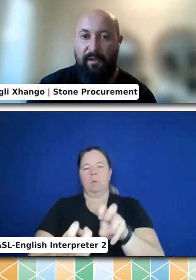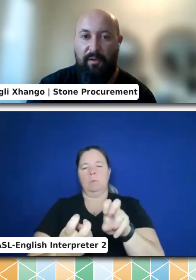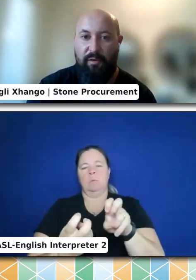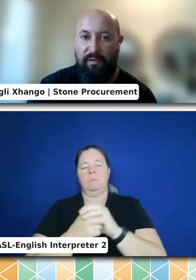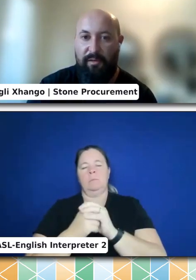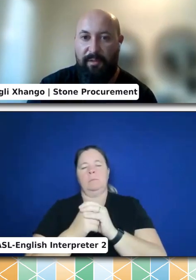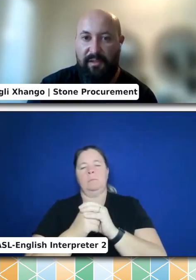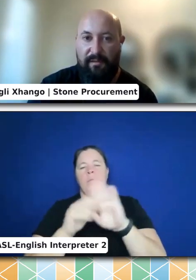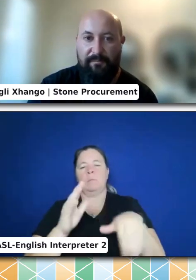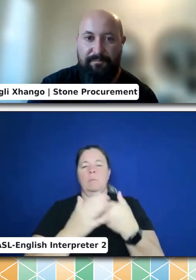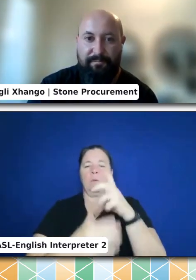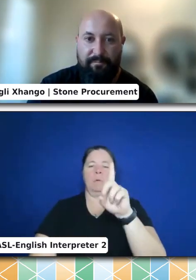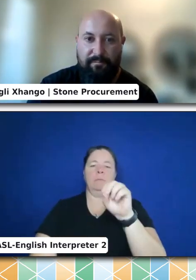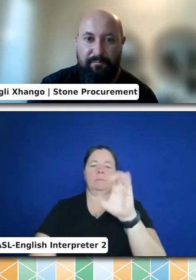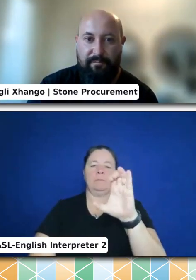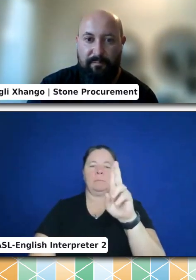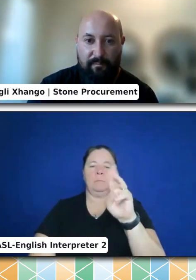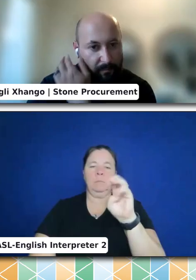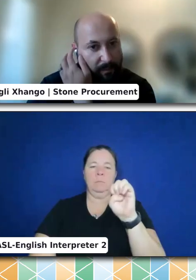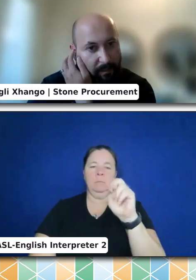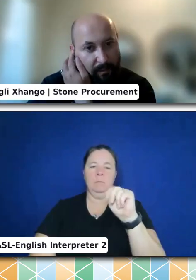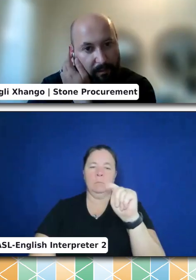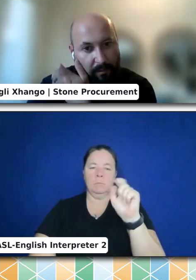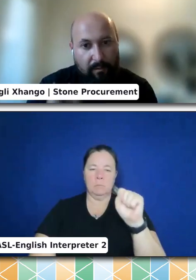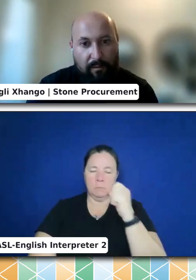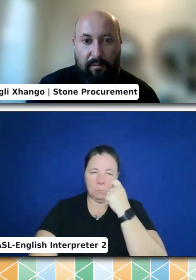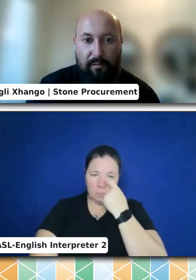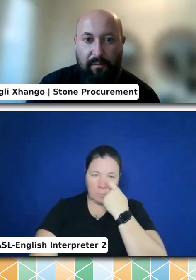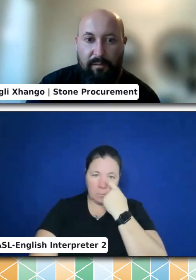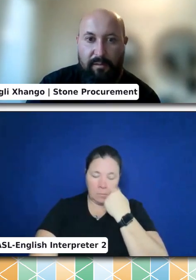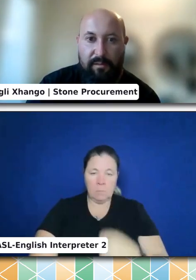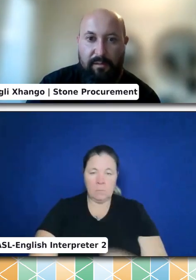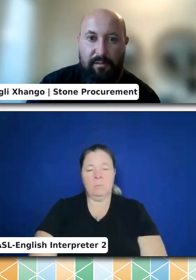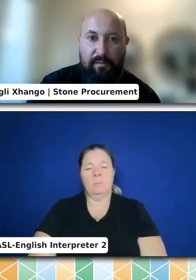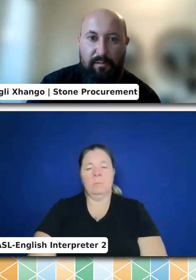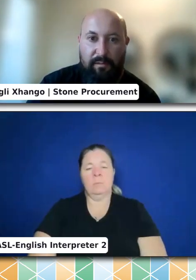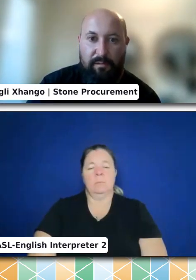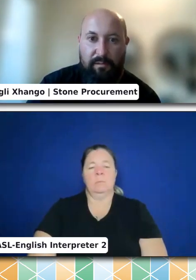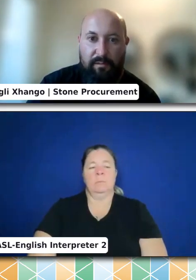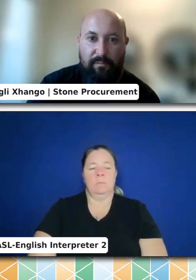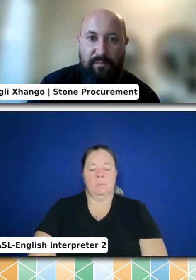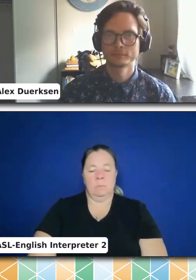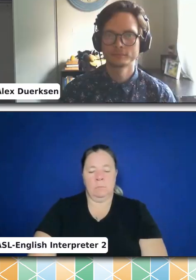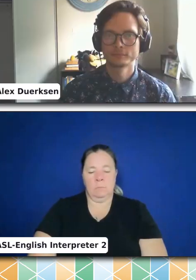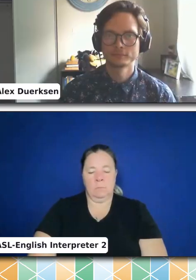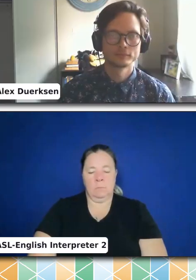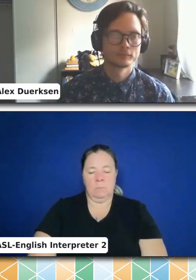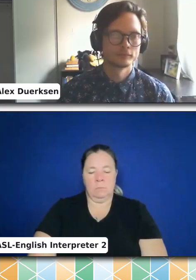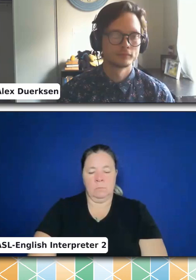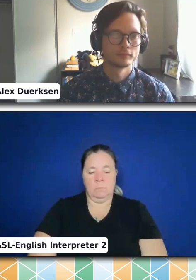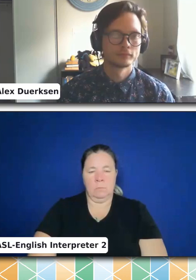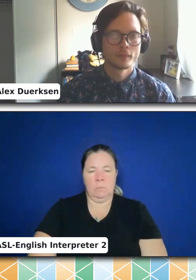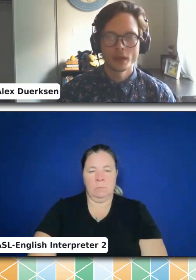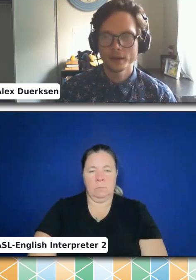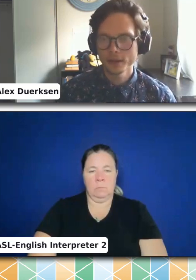All the documents.